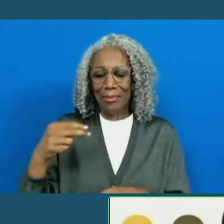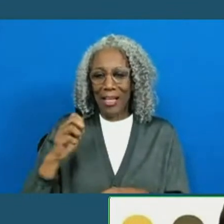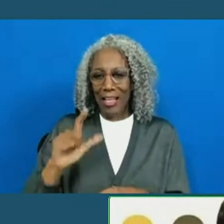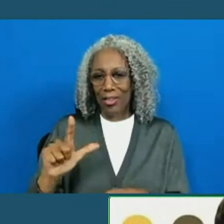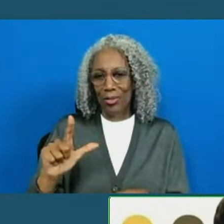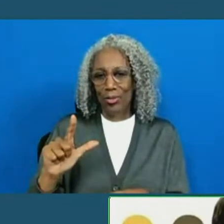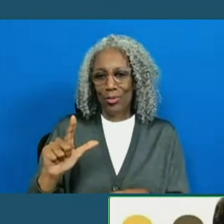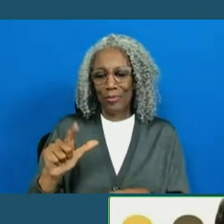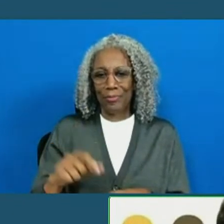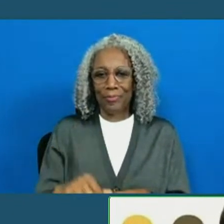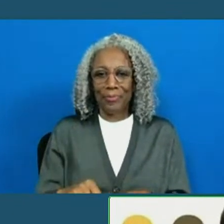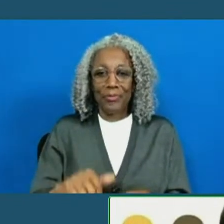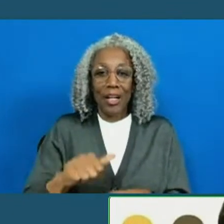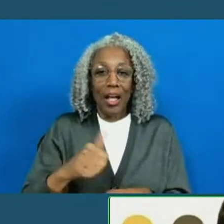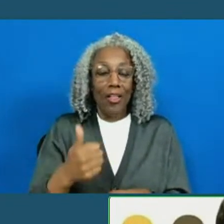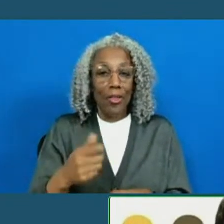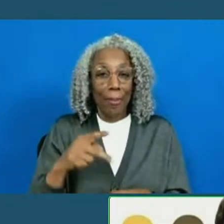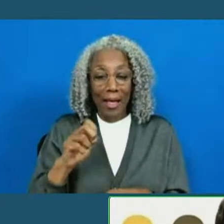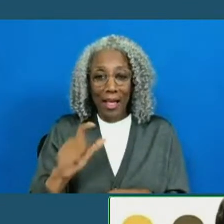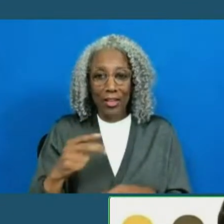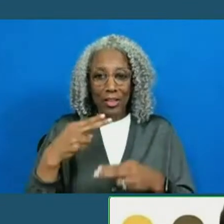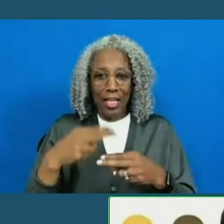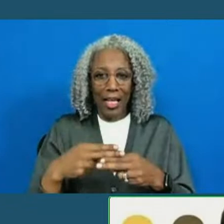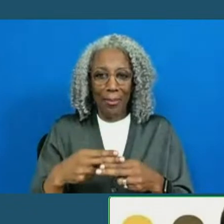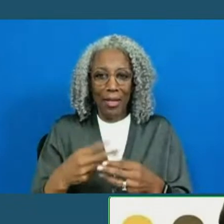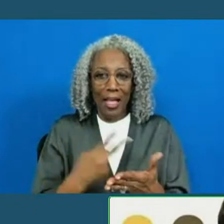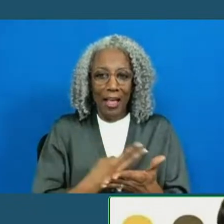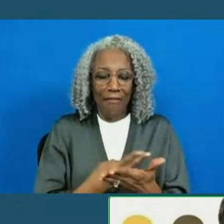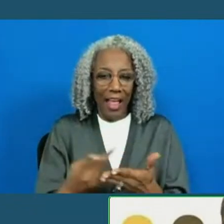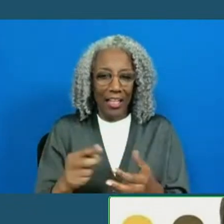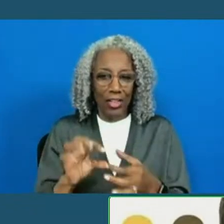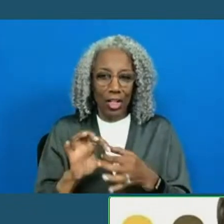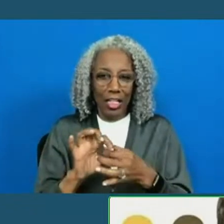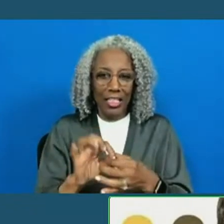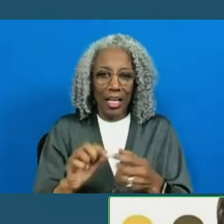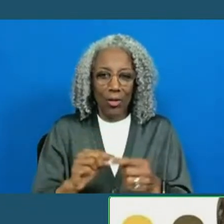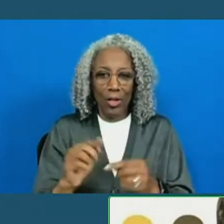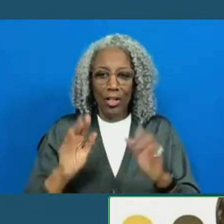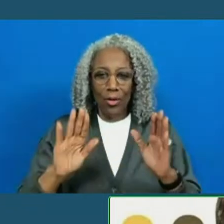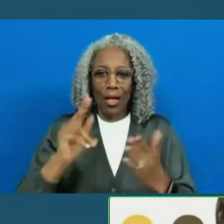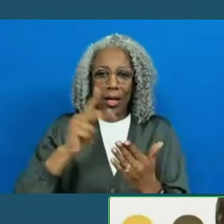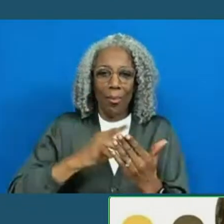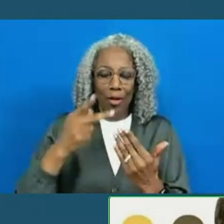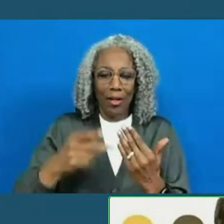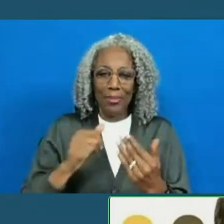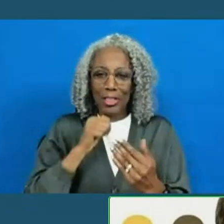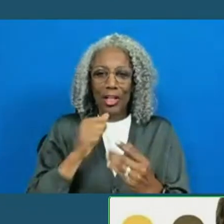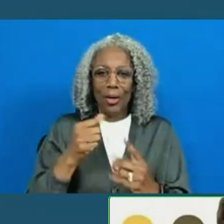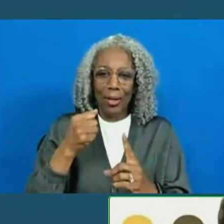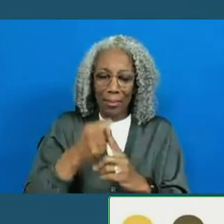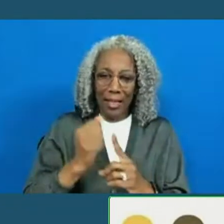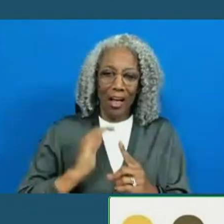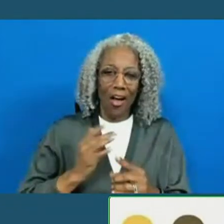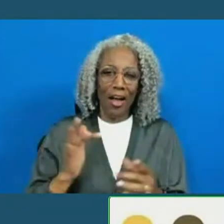Yes I think it's a great segue to the next one panel is called failing to connect when great